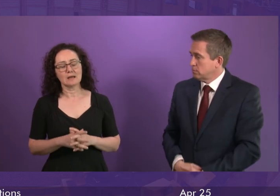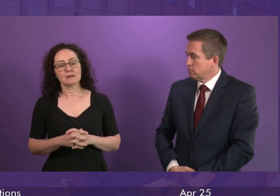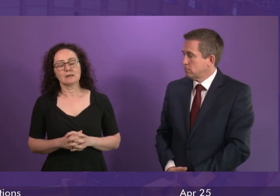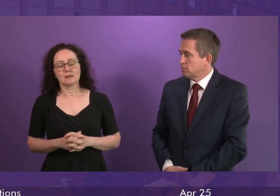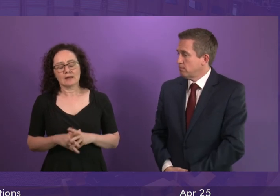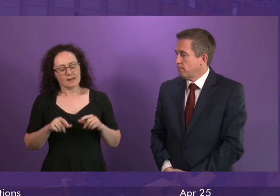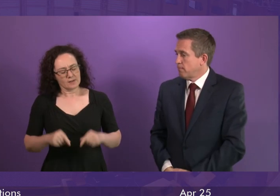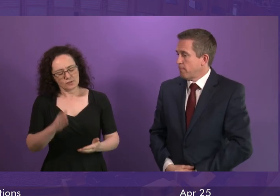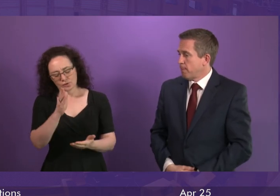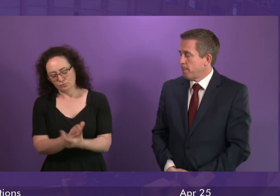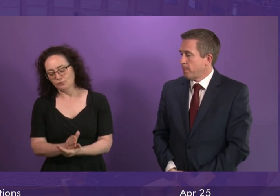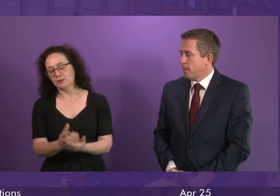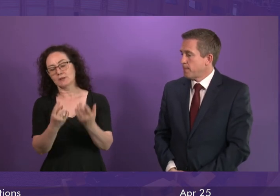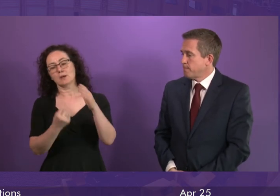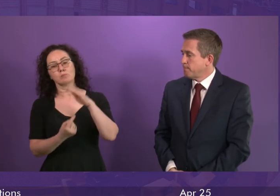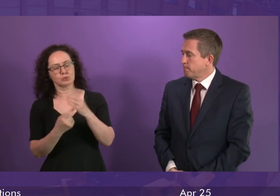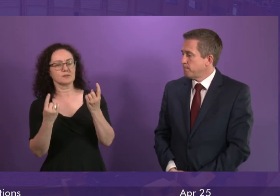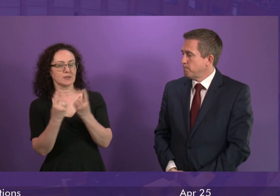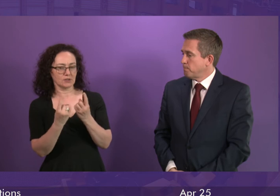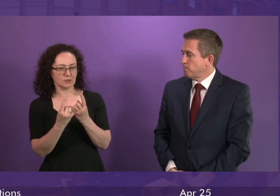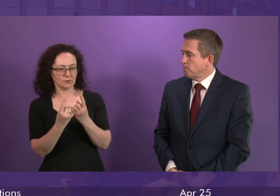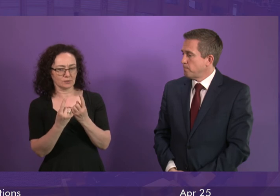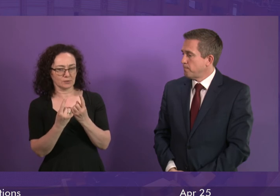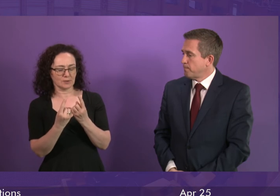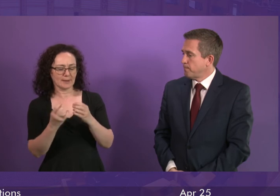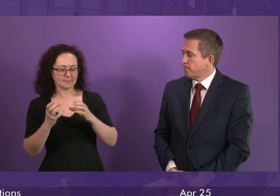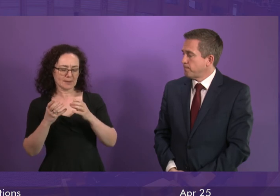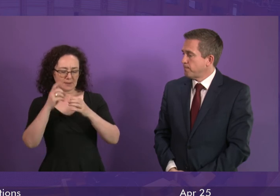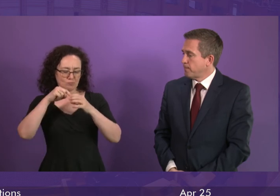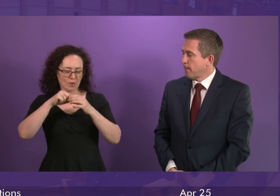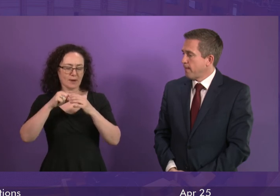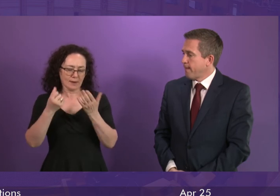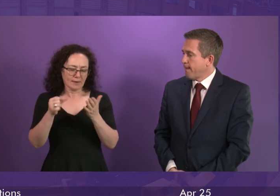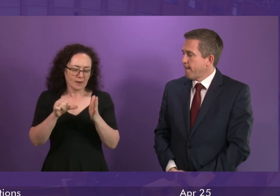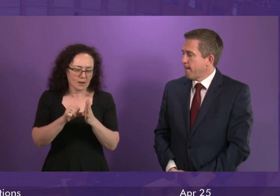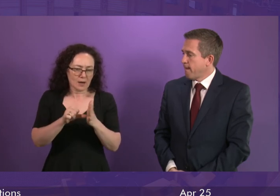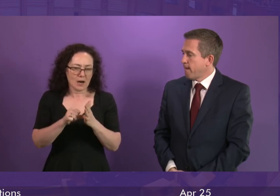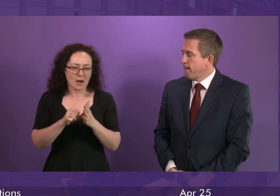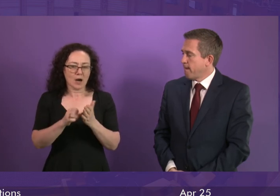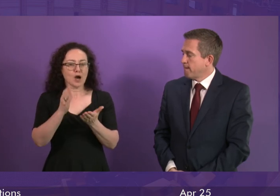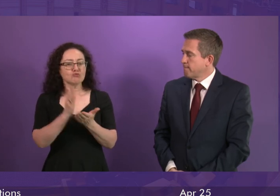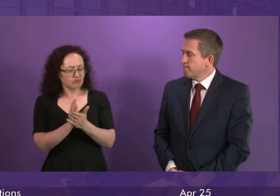The member raises an important issue. Neurodevelopmental conditions are an important part of our discussions